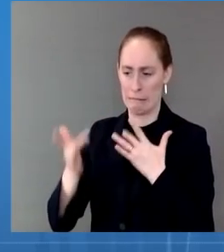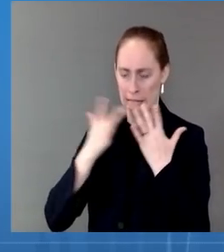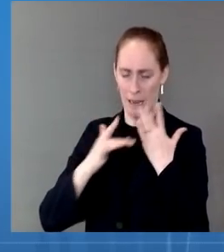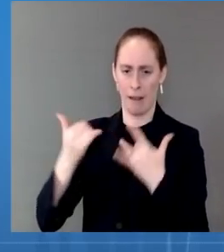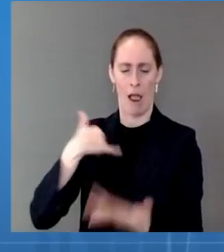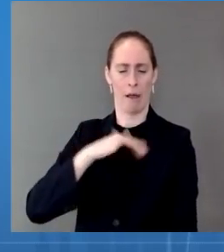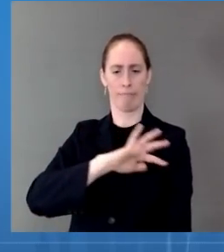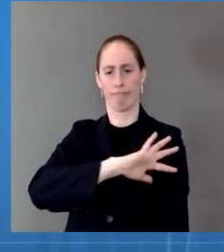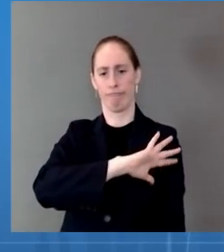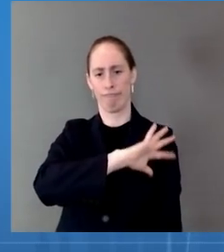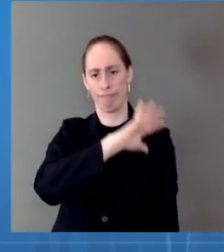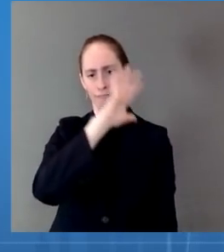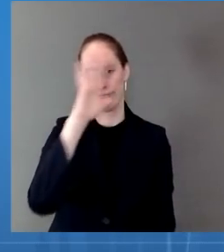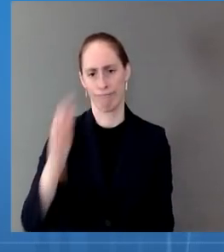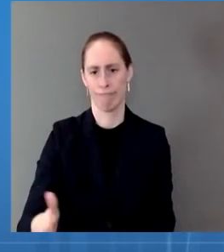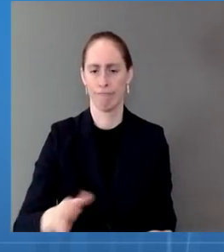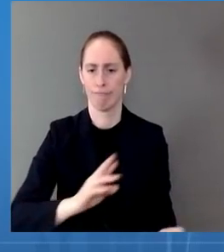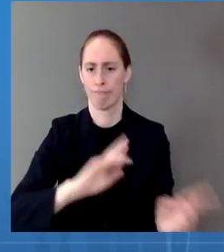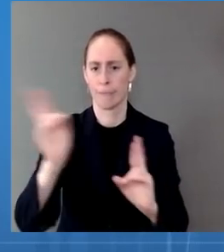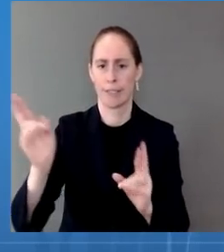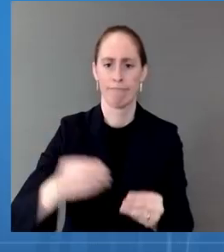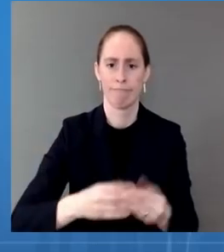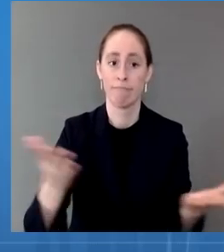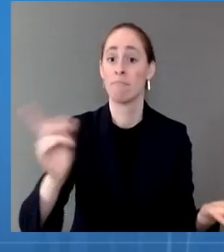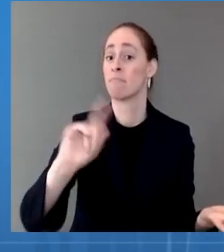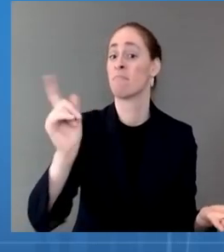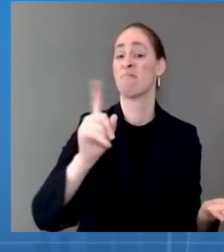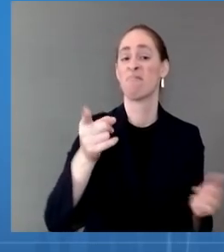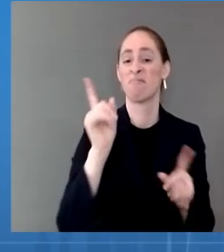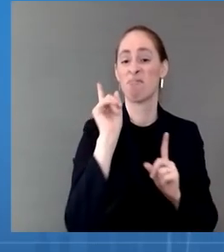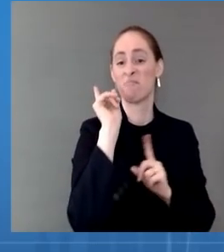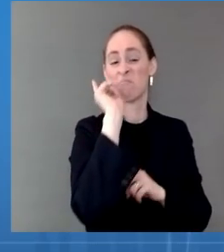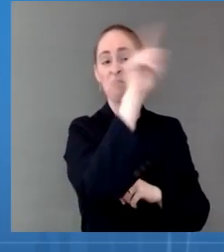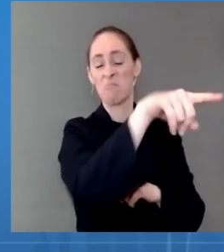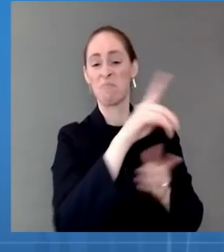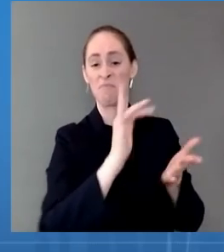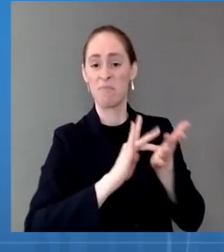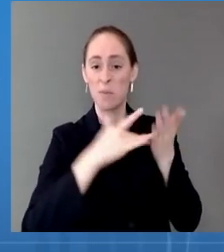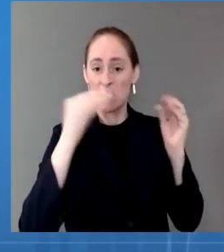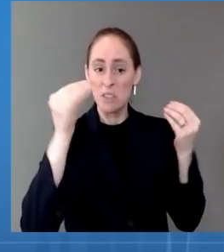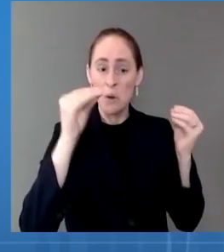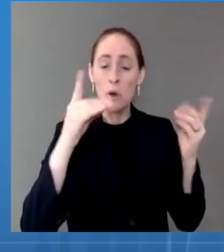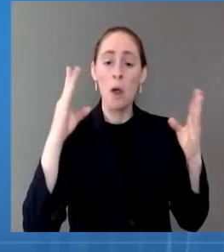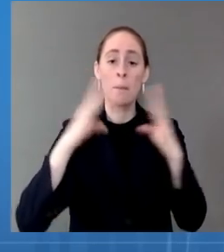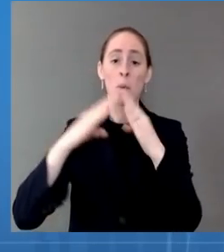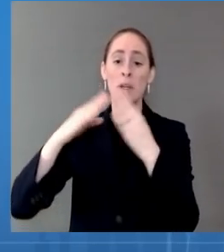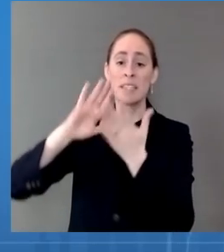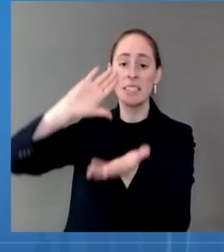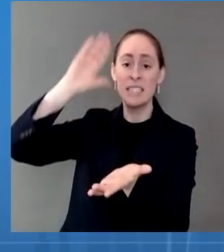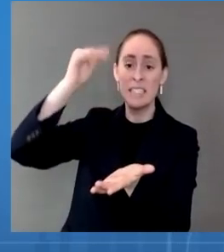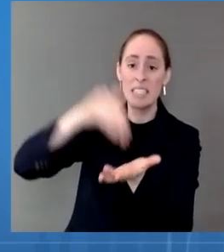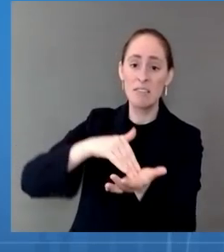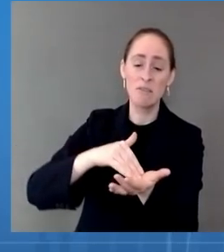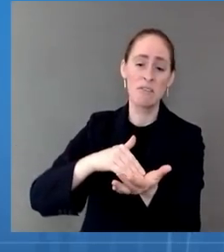They're now at 20000 sites across the country, and these are located particularly in the hardest